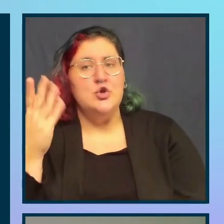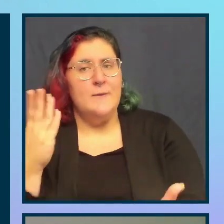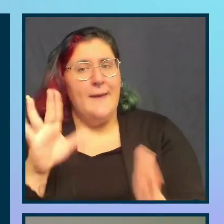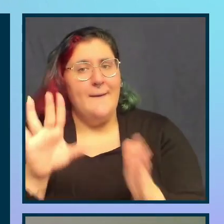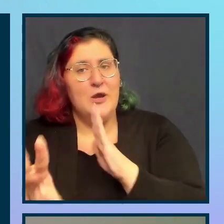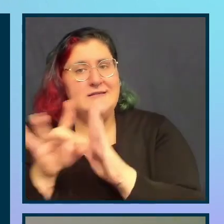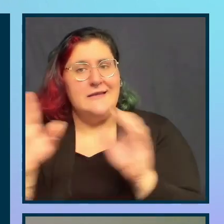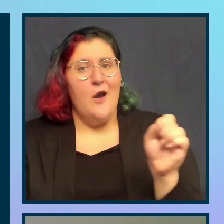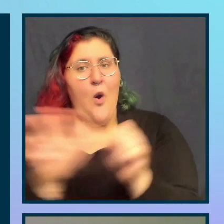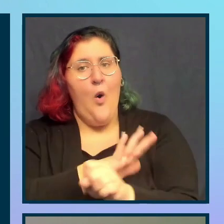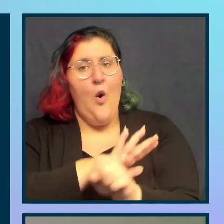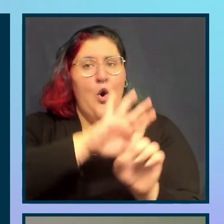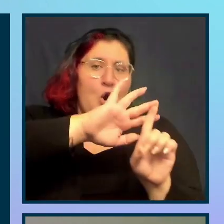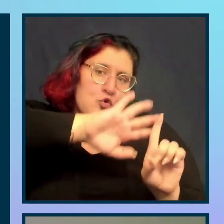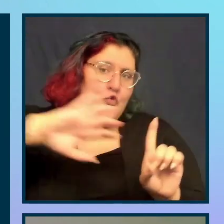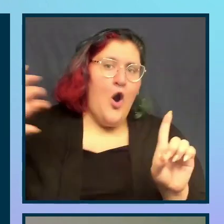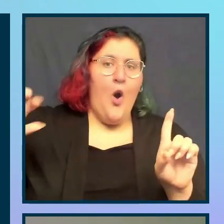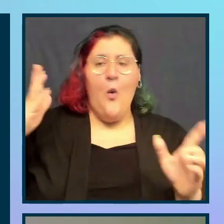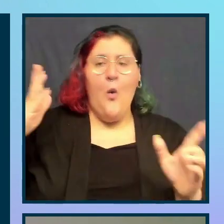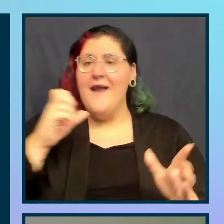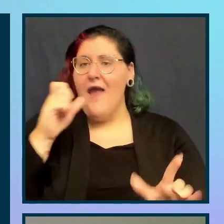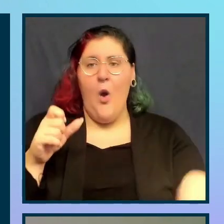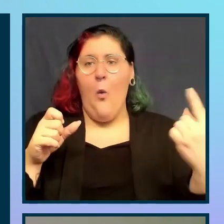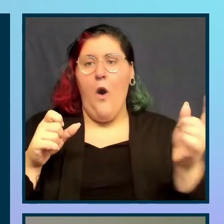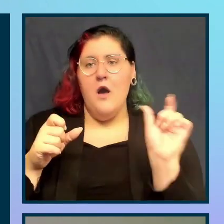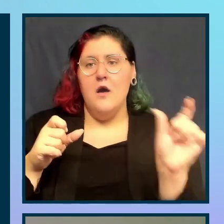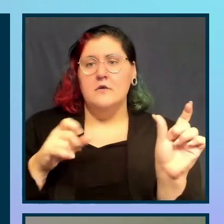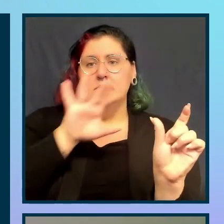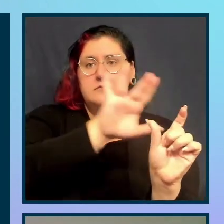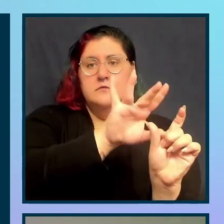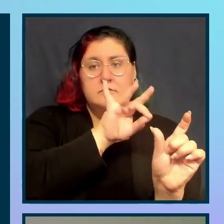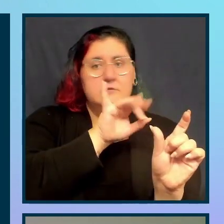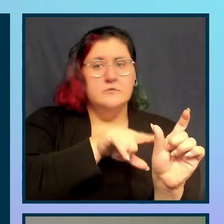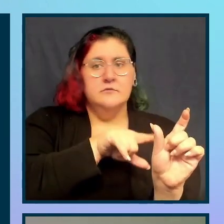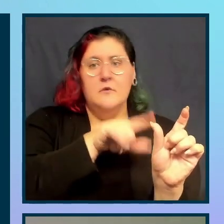And it's a very like, specific type of grid that doesn't fit into other types of grids,